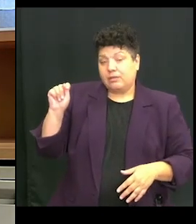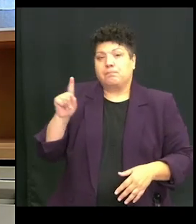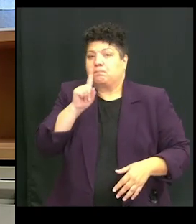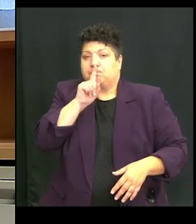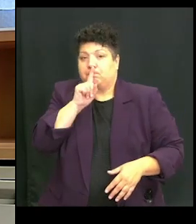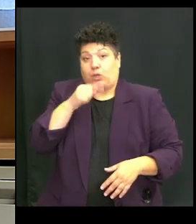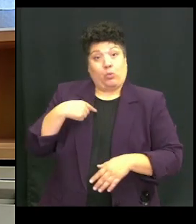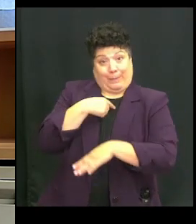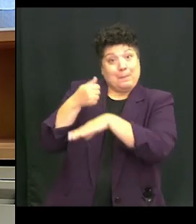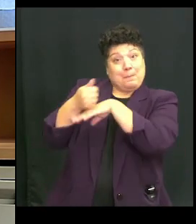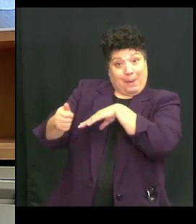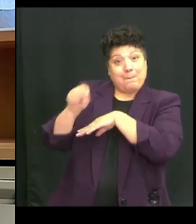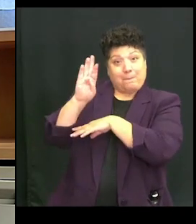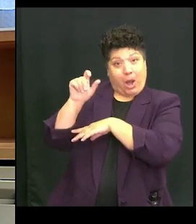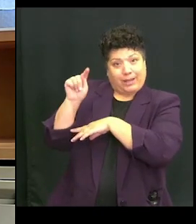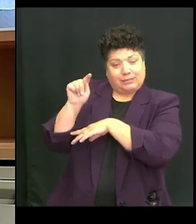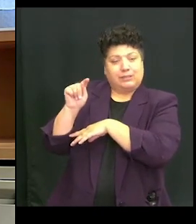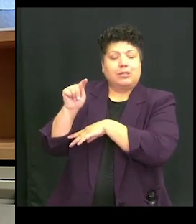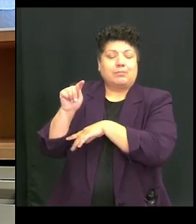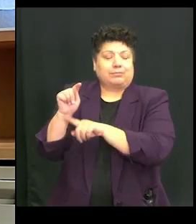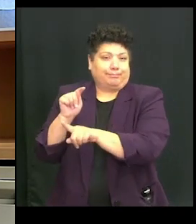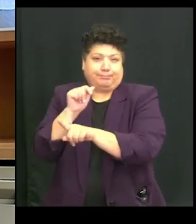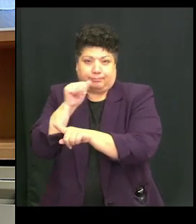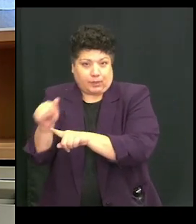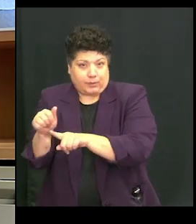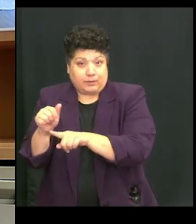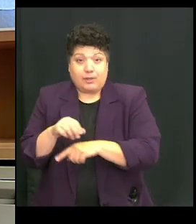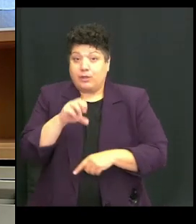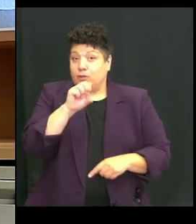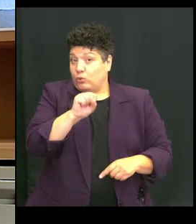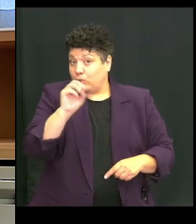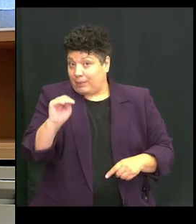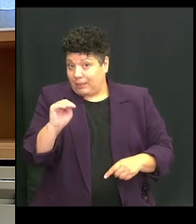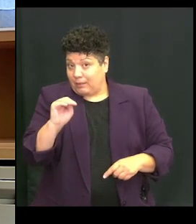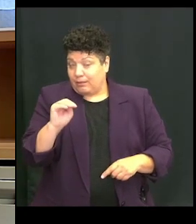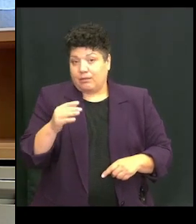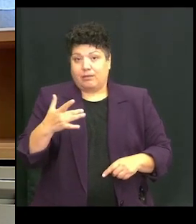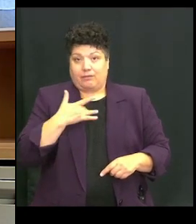Social media isn't just problematic because of its circulation of misinformation.